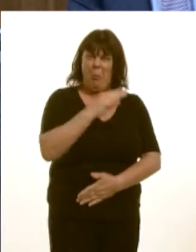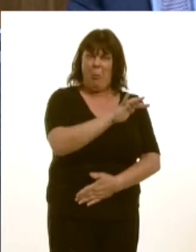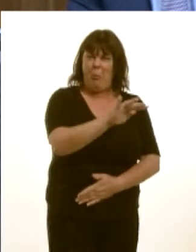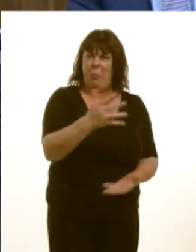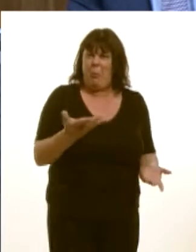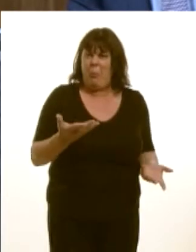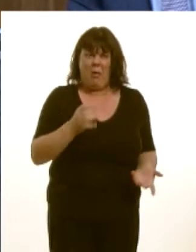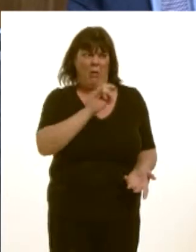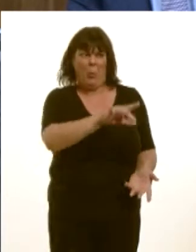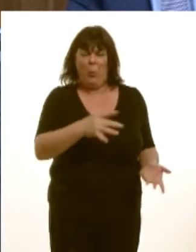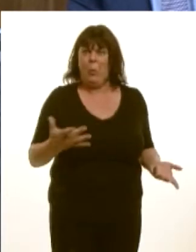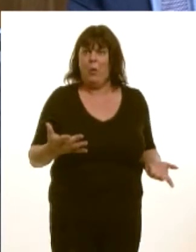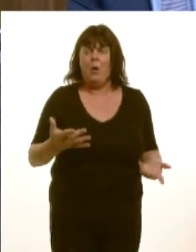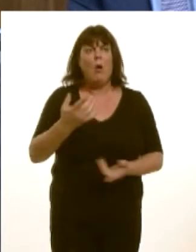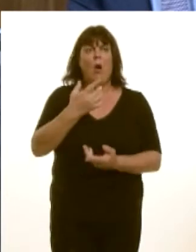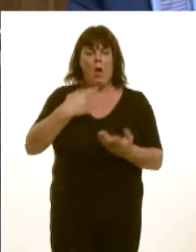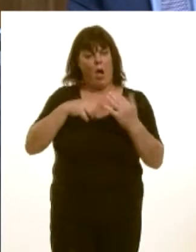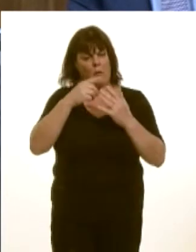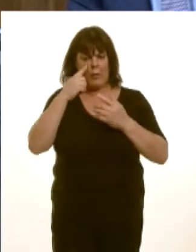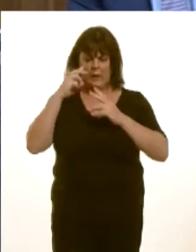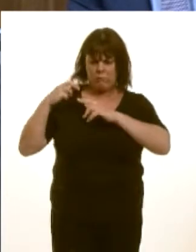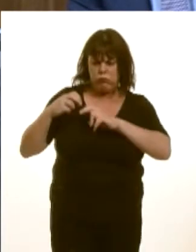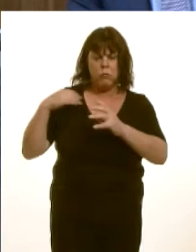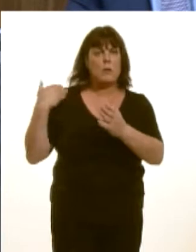The reality is that our record when it comes to apprenticeships and providing young people